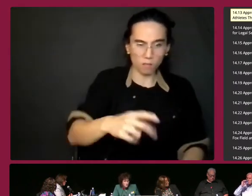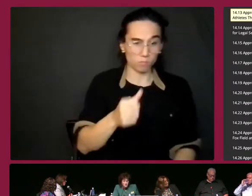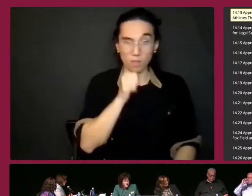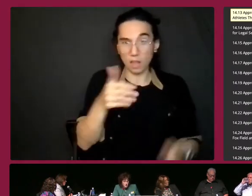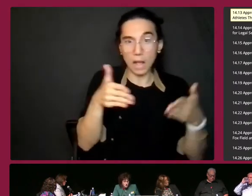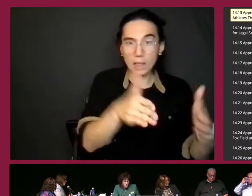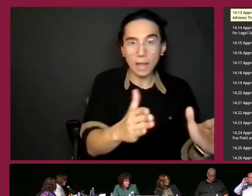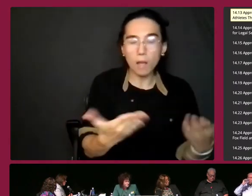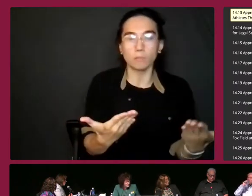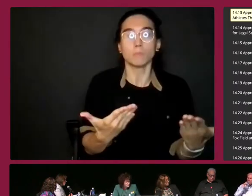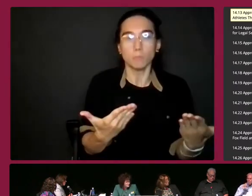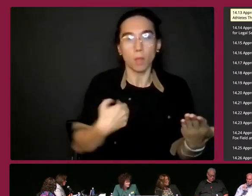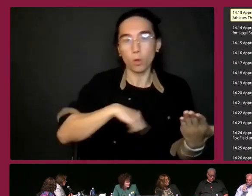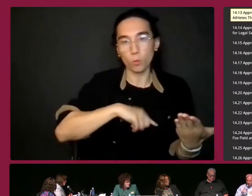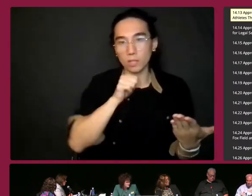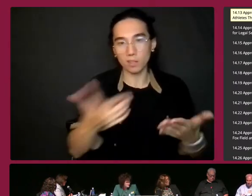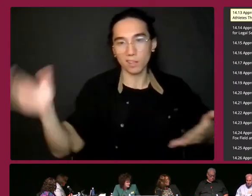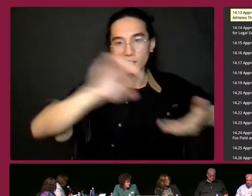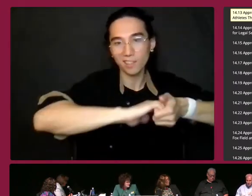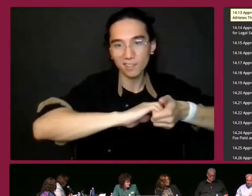we would not contract with the physician's assistant.